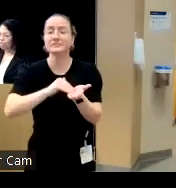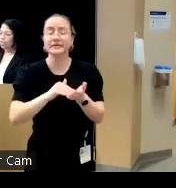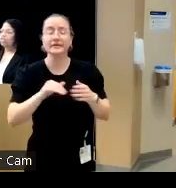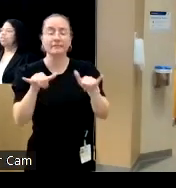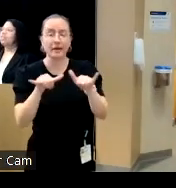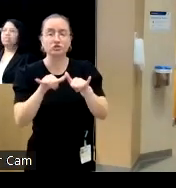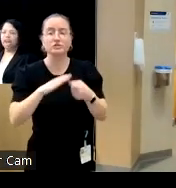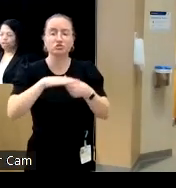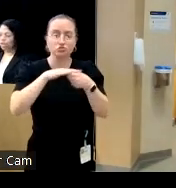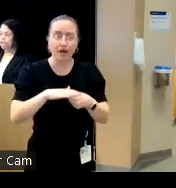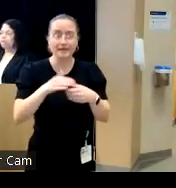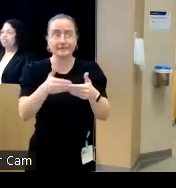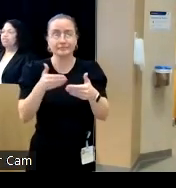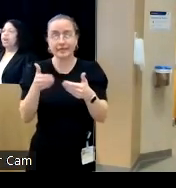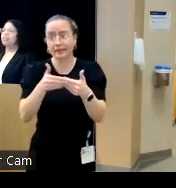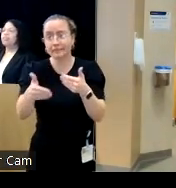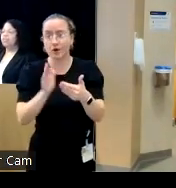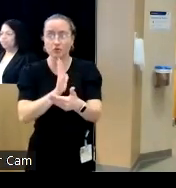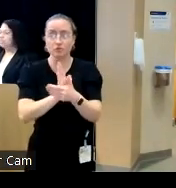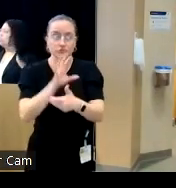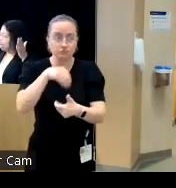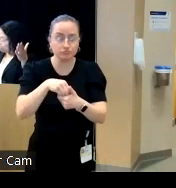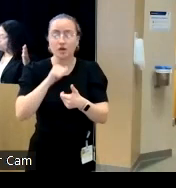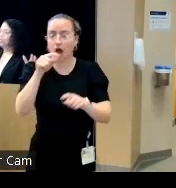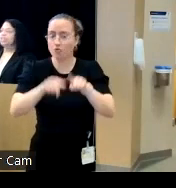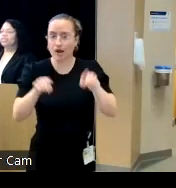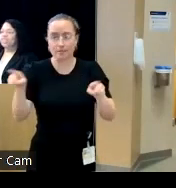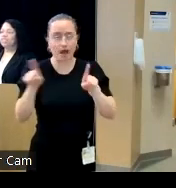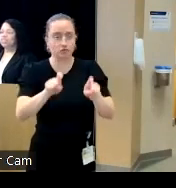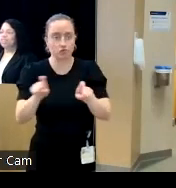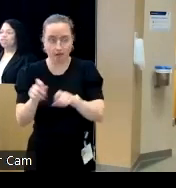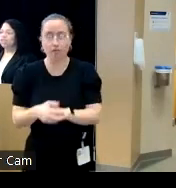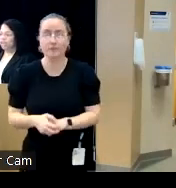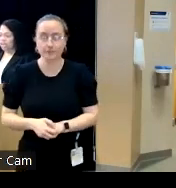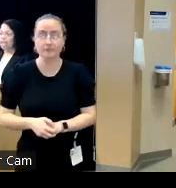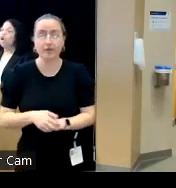post intervention a non-randomized trial the difference also use an intersectional Theory